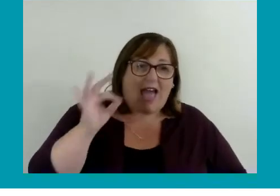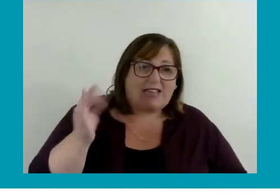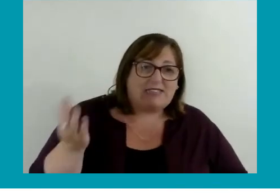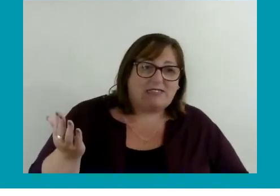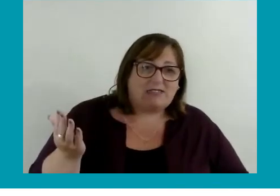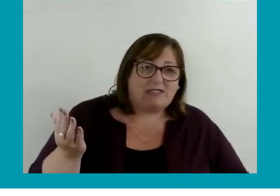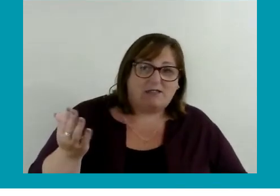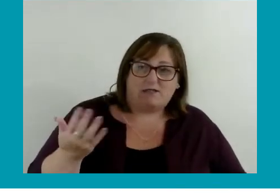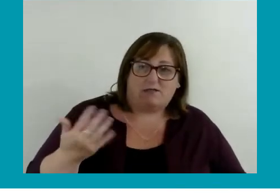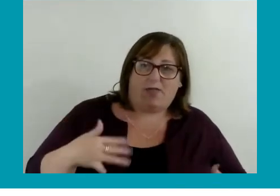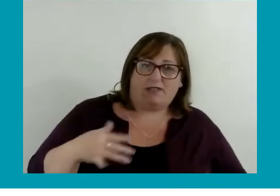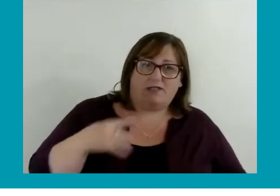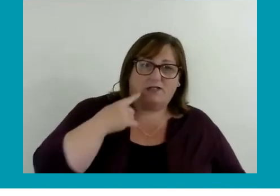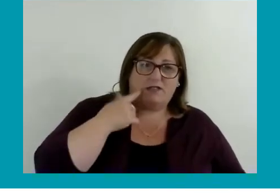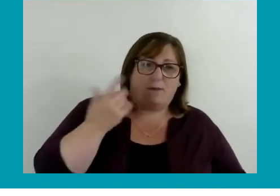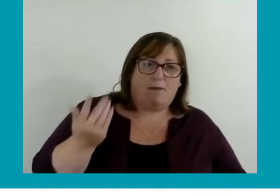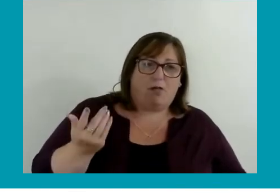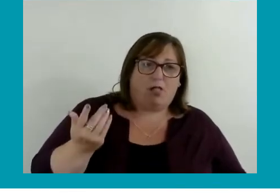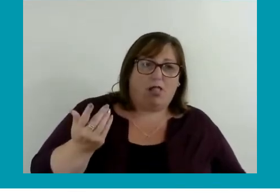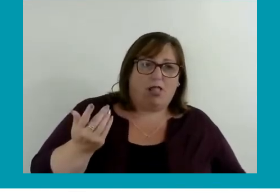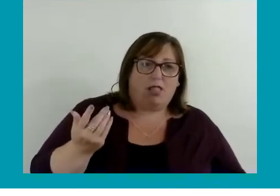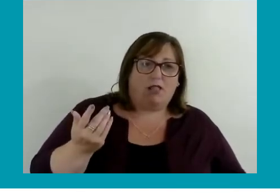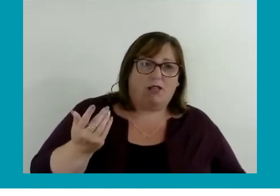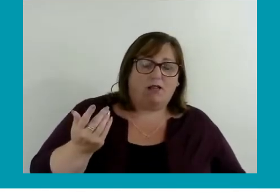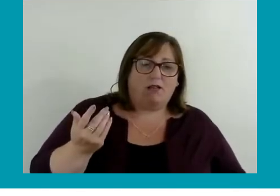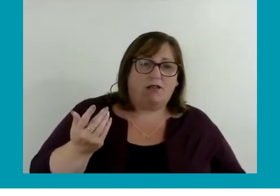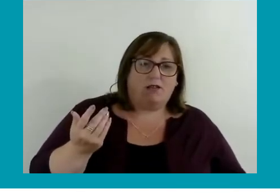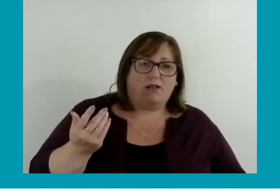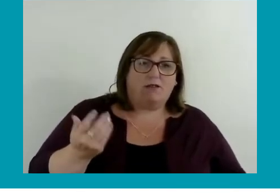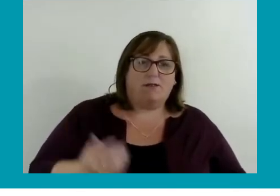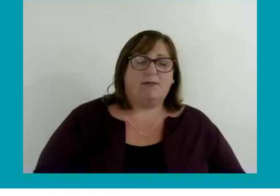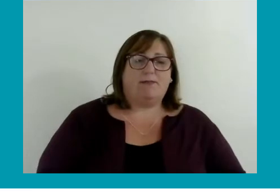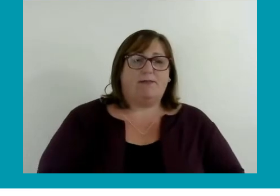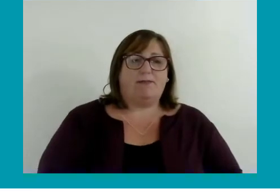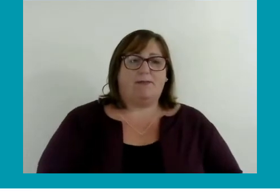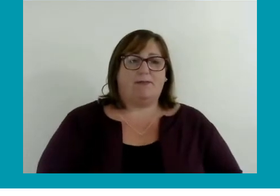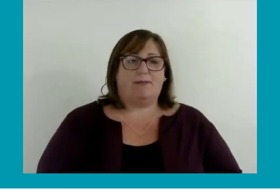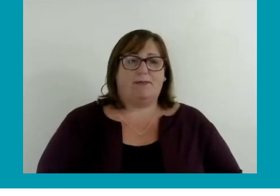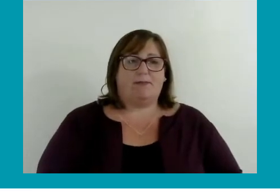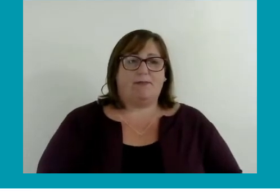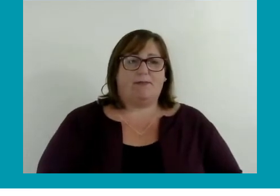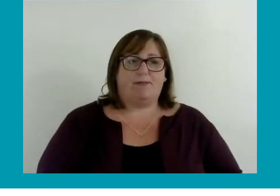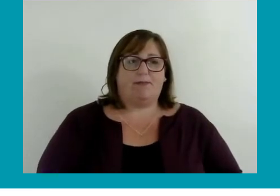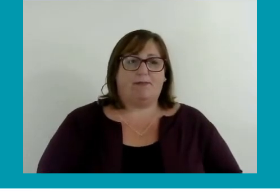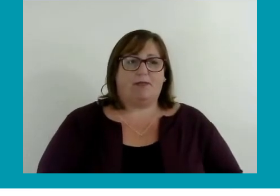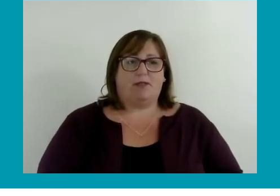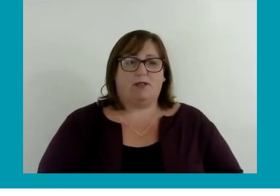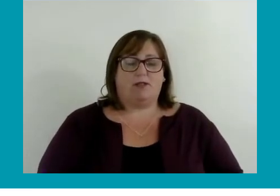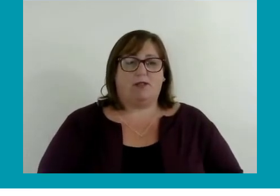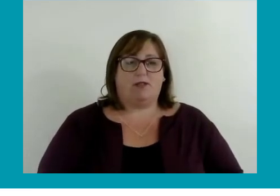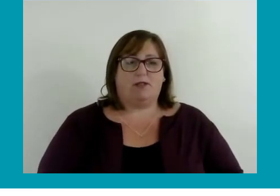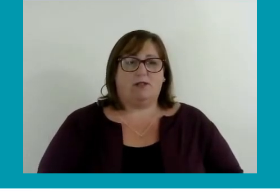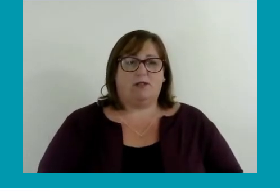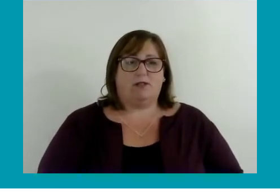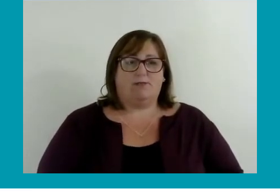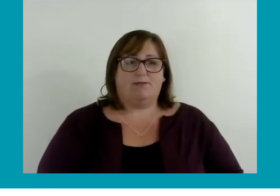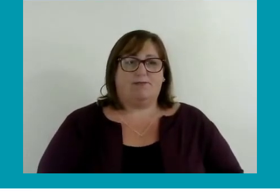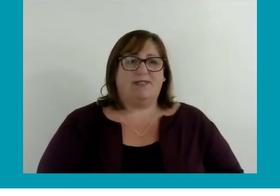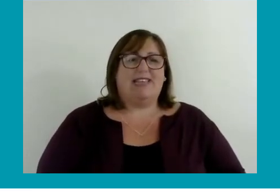and it was as simple as that um don't think about i mean it's not just about wrist rests